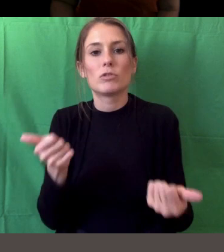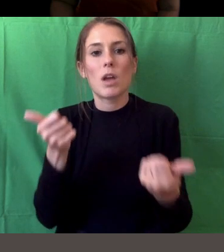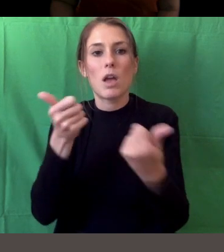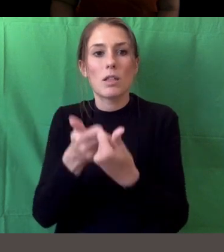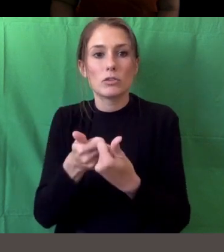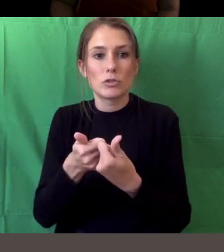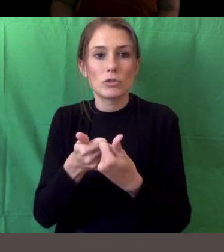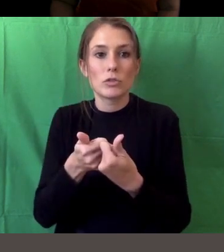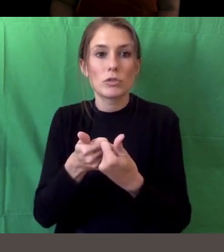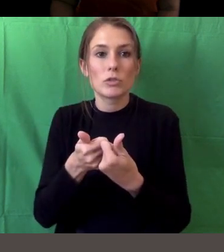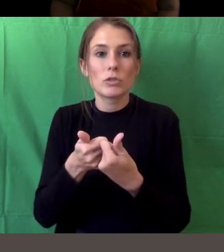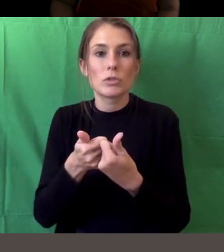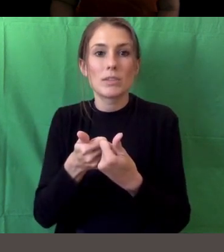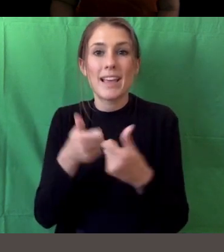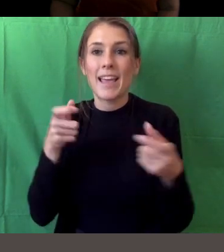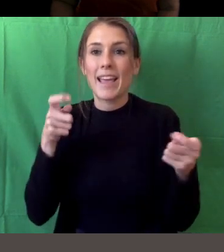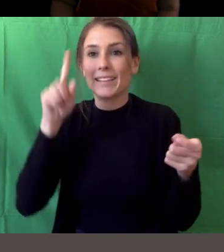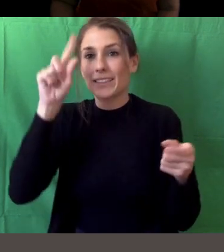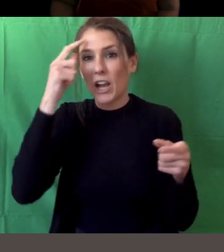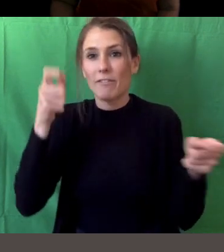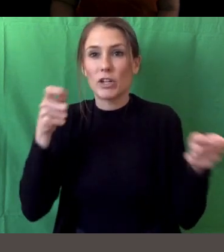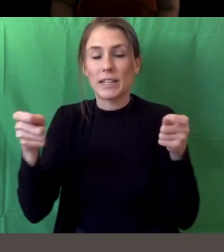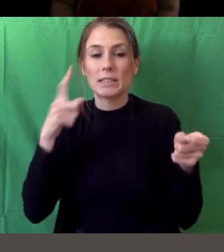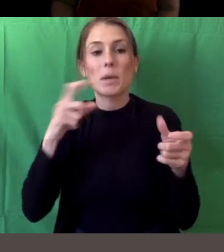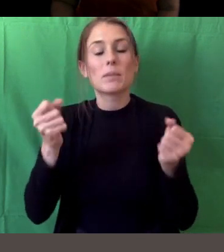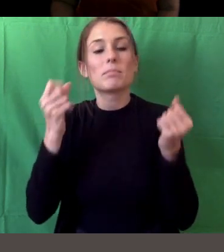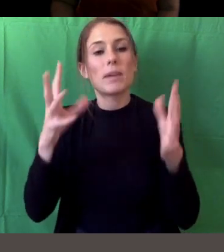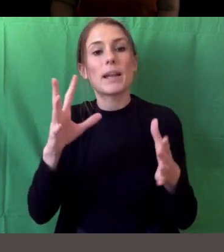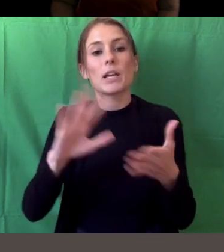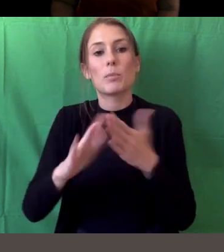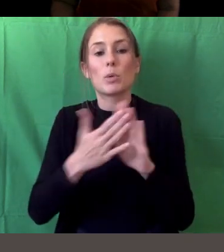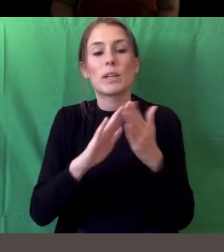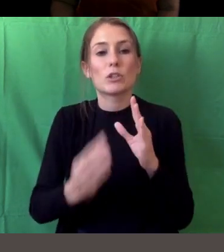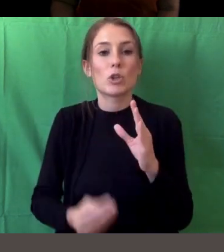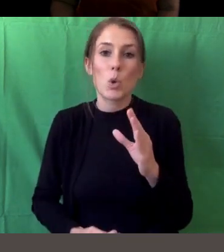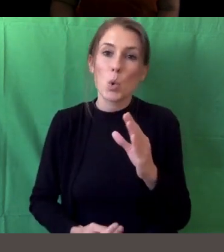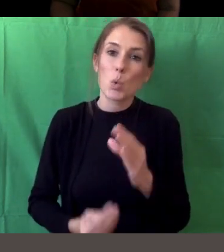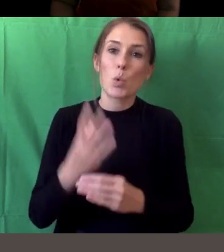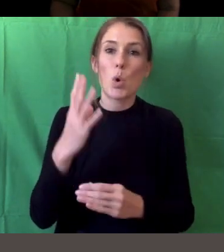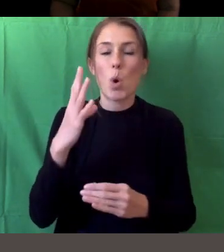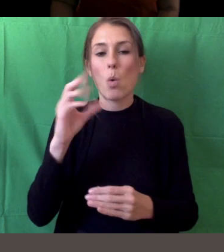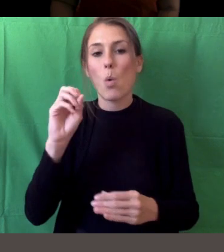Another challenge, you know, is governance because a lot of communities grow organically.